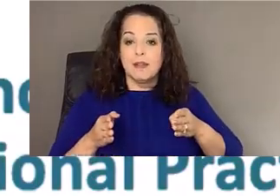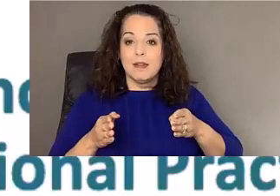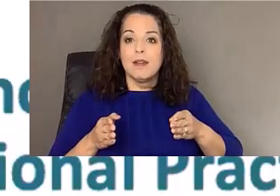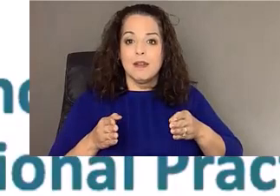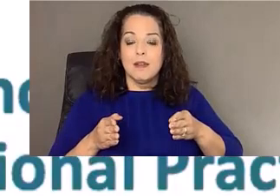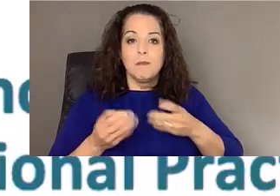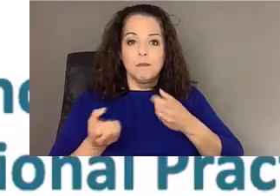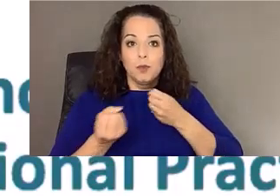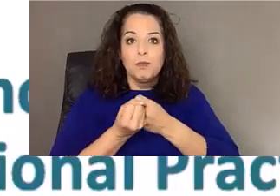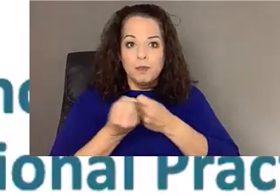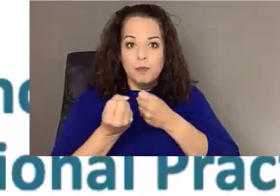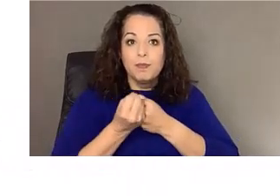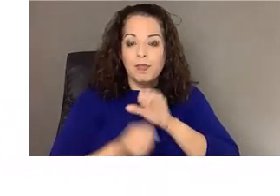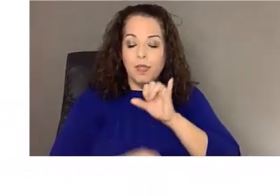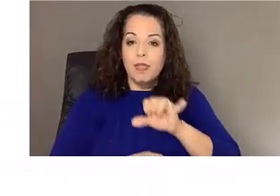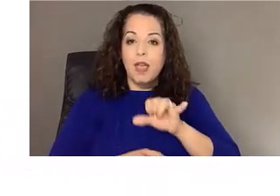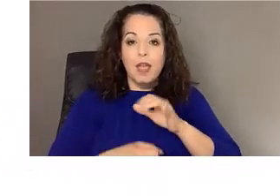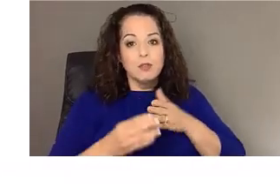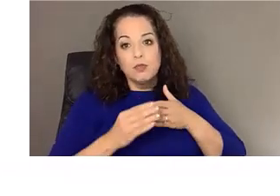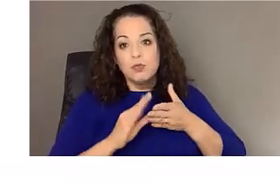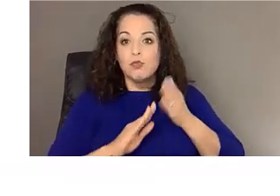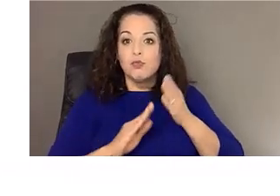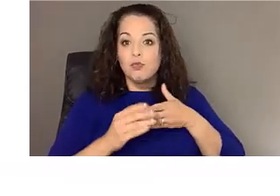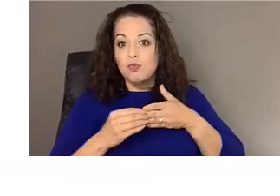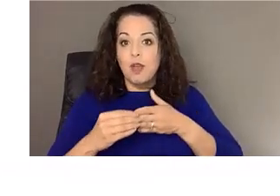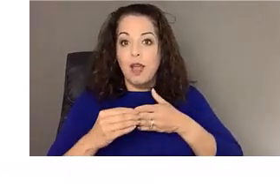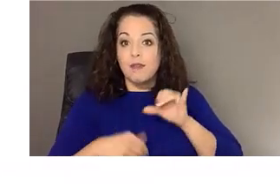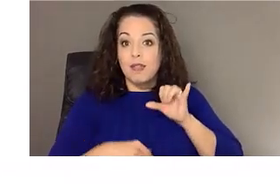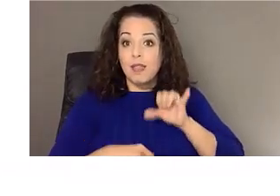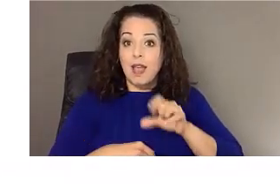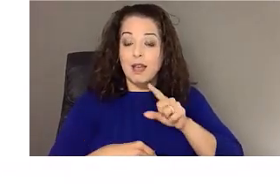to drive the knowledge translation process.